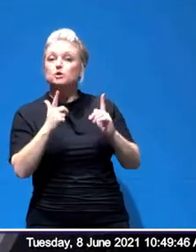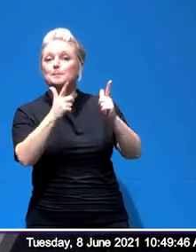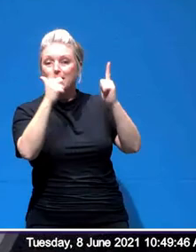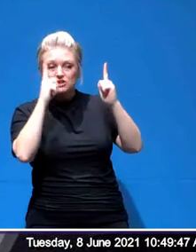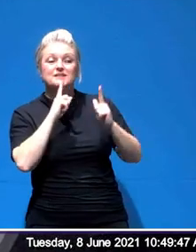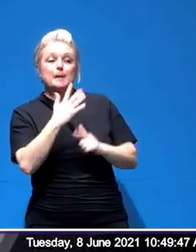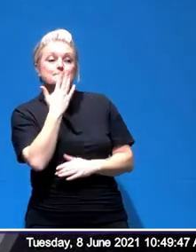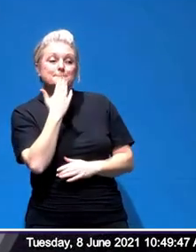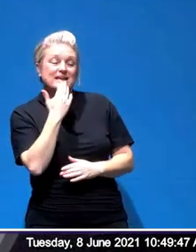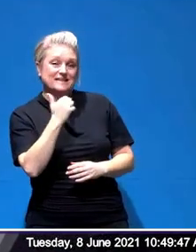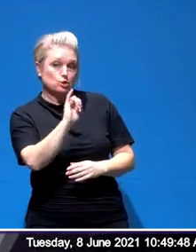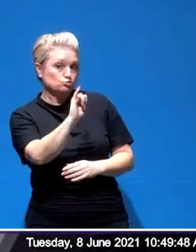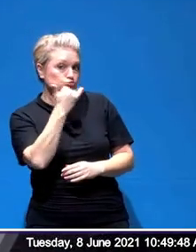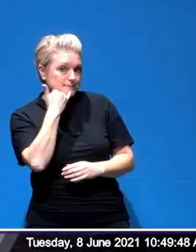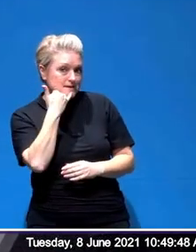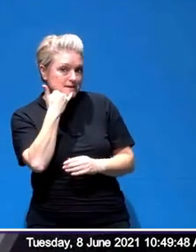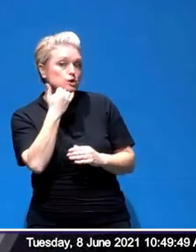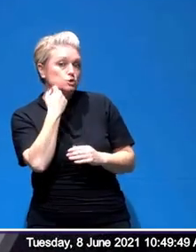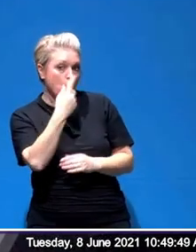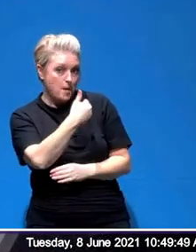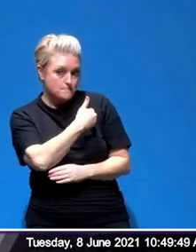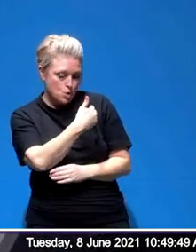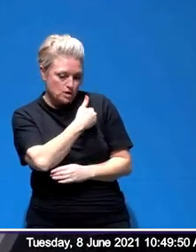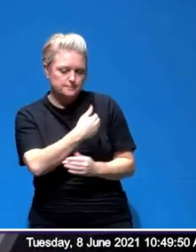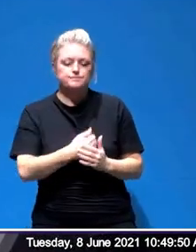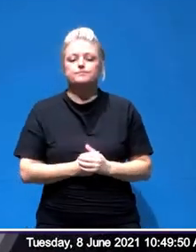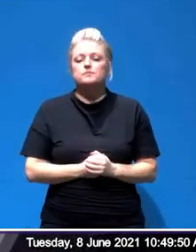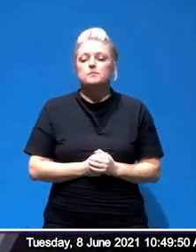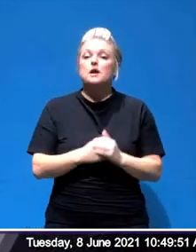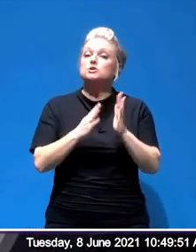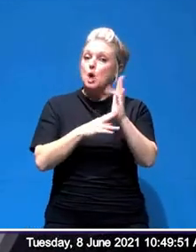In the morning of Monday, 25 February, Wayne called me to say he was